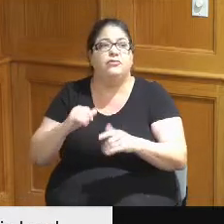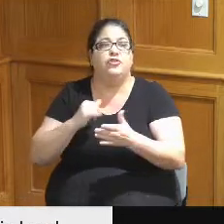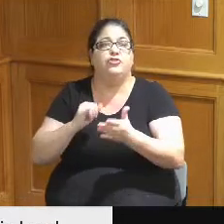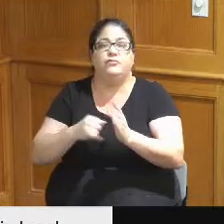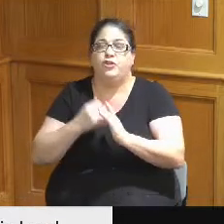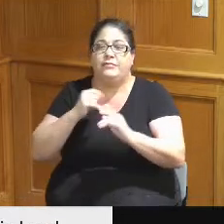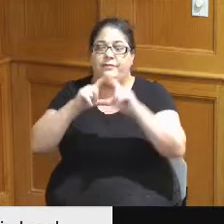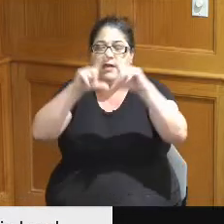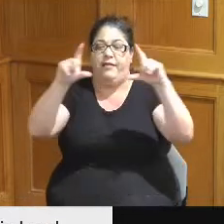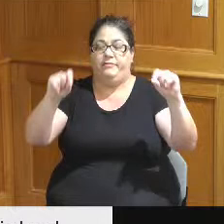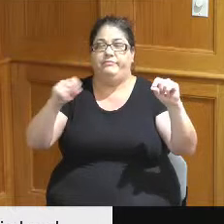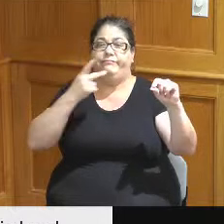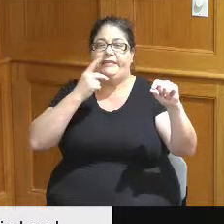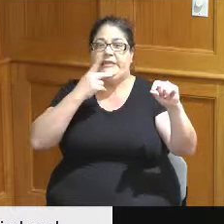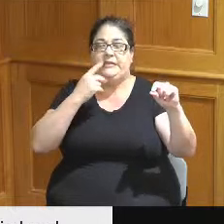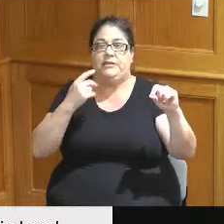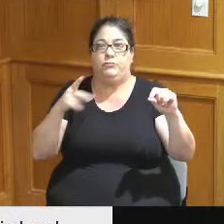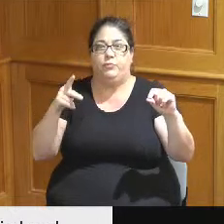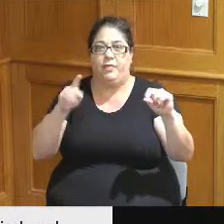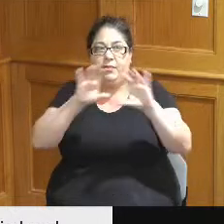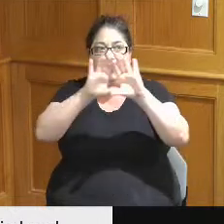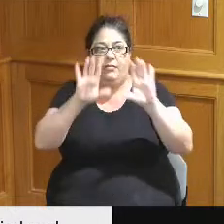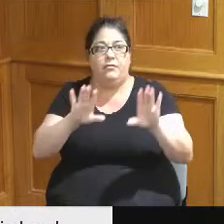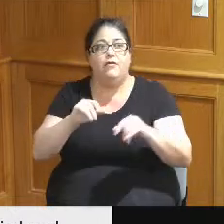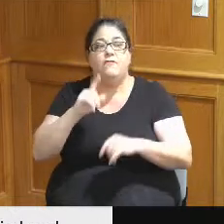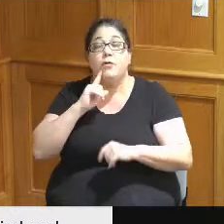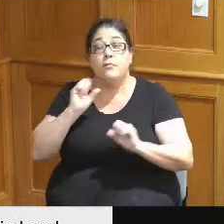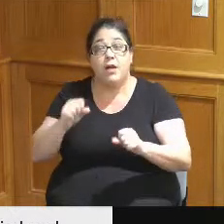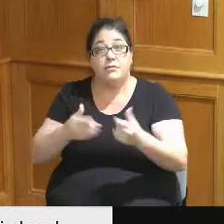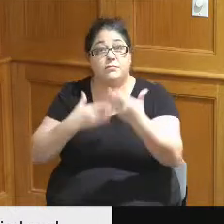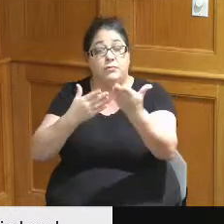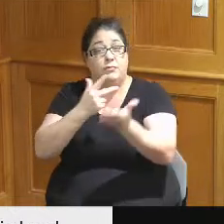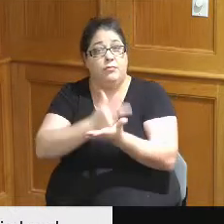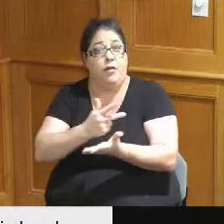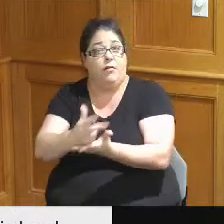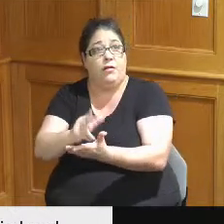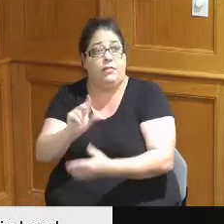would allow for an expansion of a proposed parking lot the parking lot has not been constructed